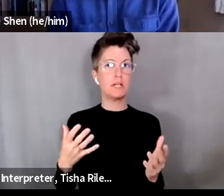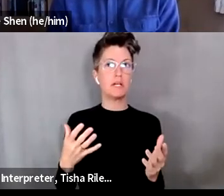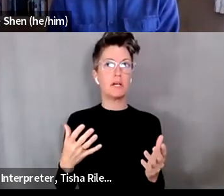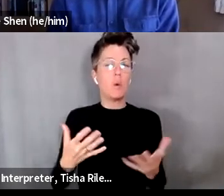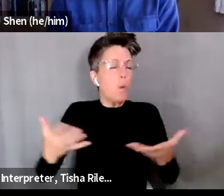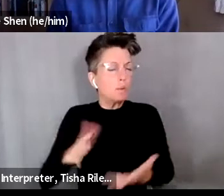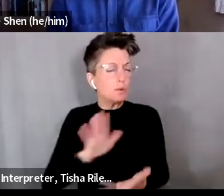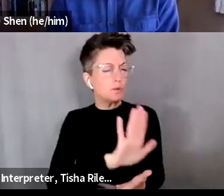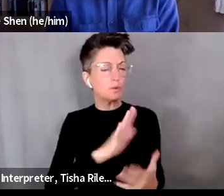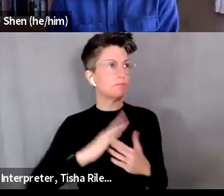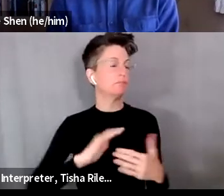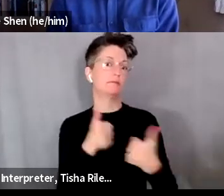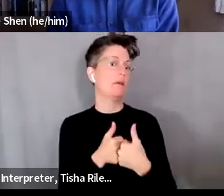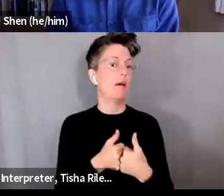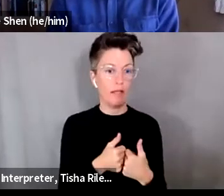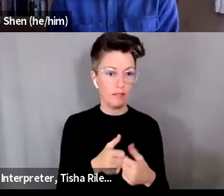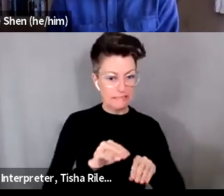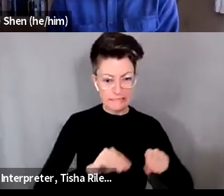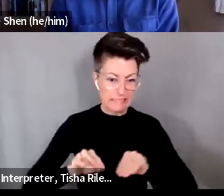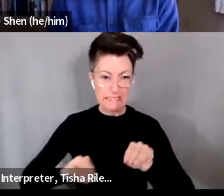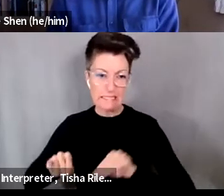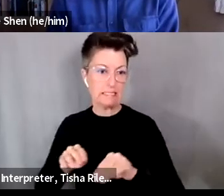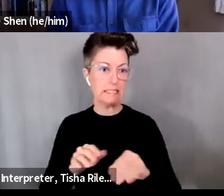and how did the team help you navigate?